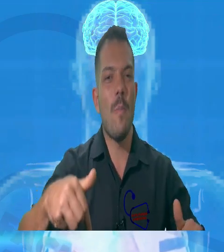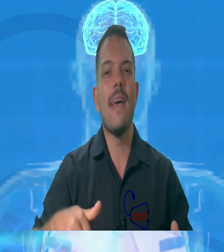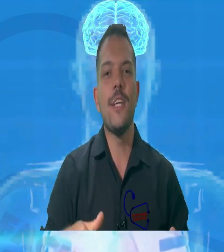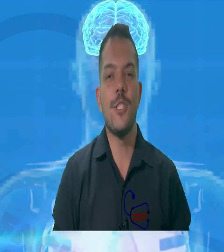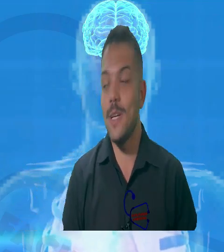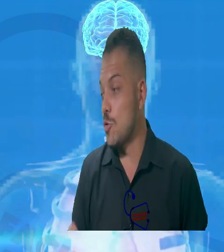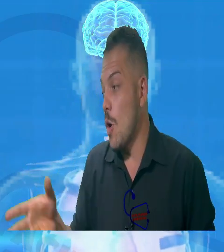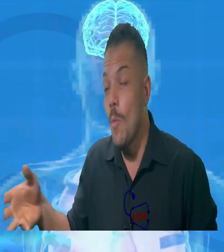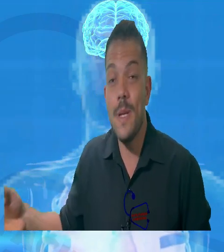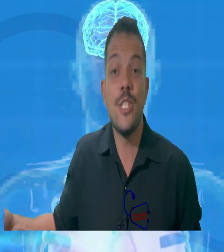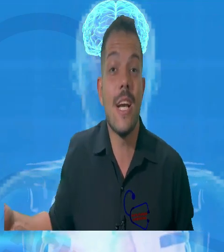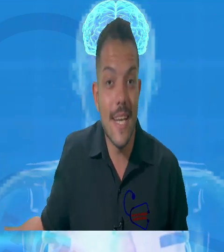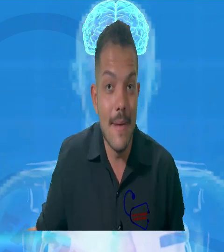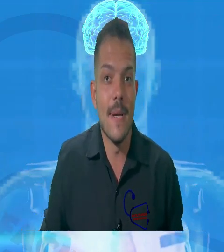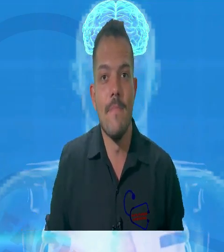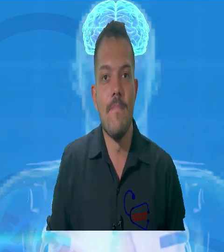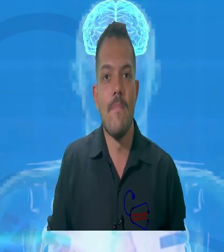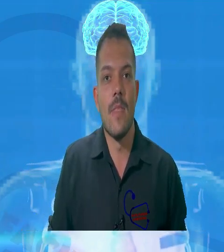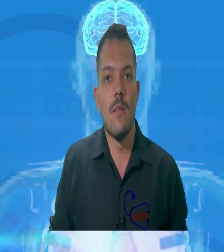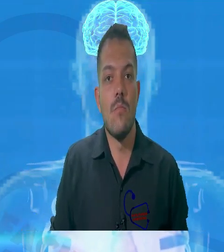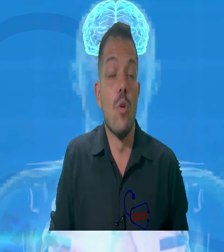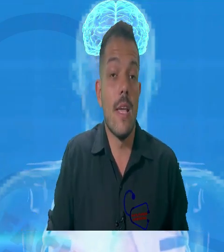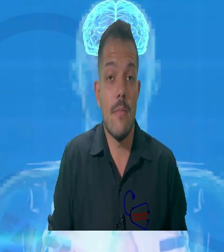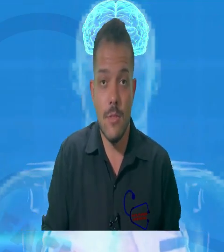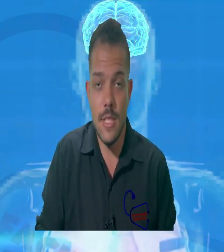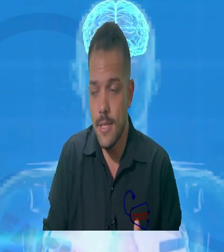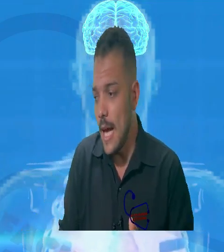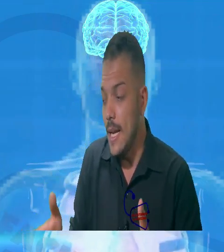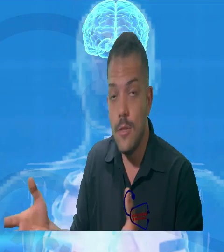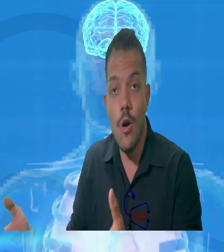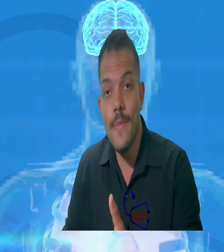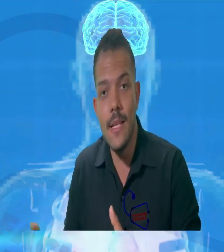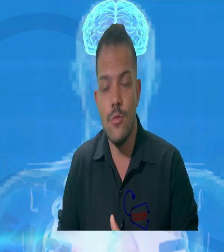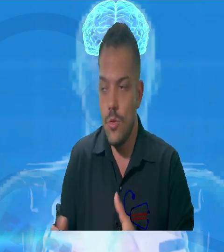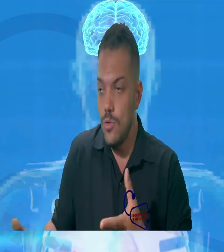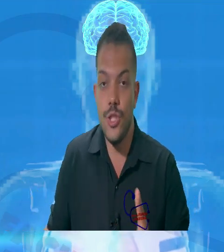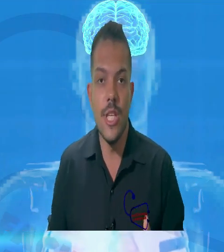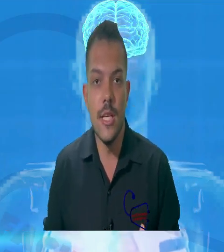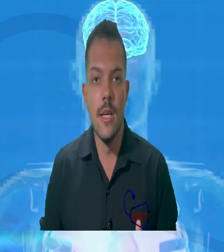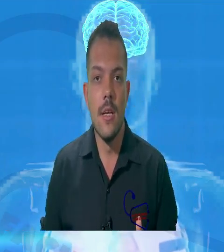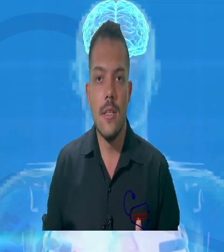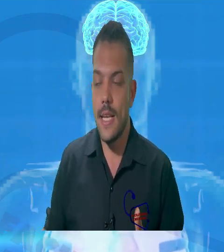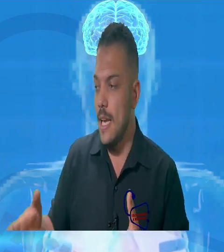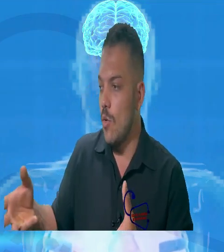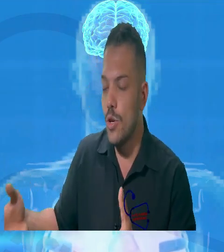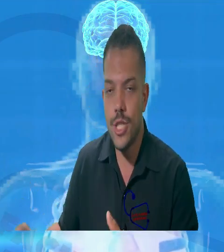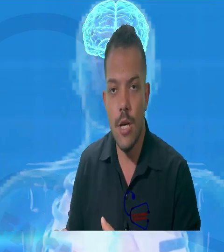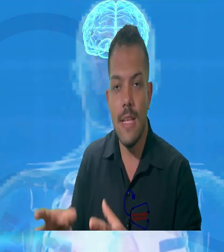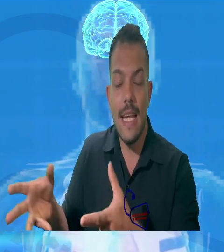your bed linen why Because you are there sleeping every day on that mattress on that